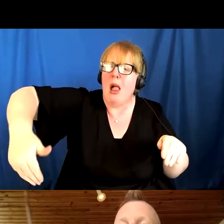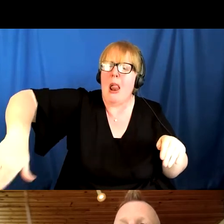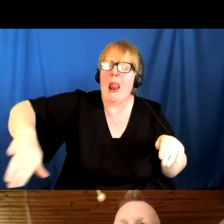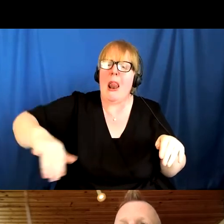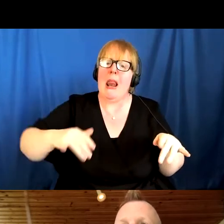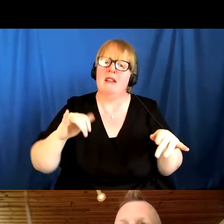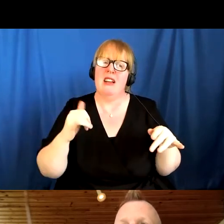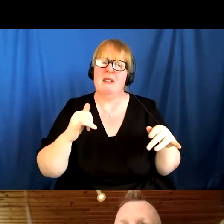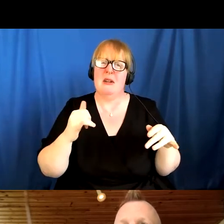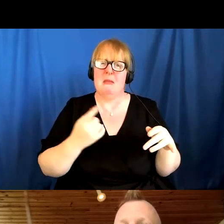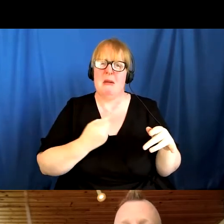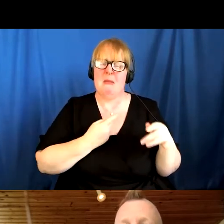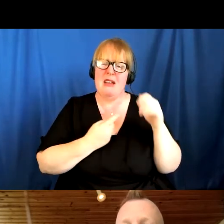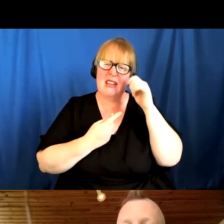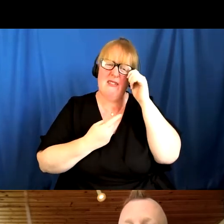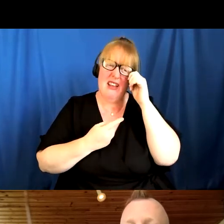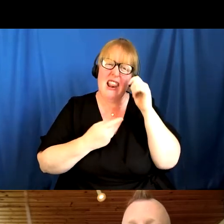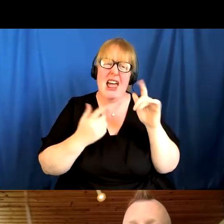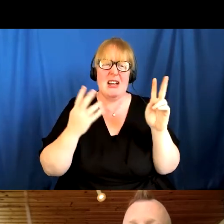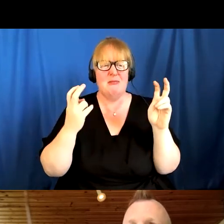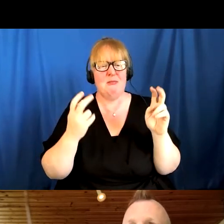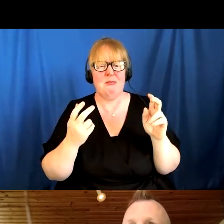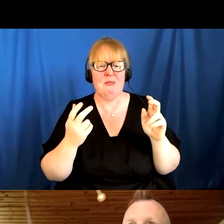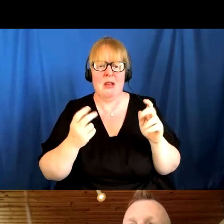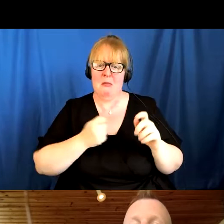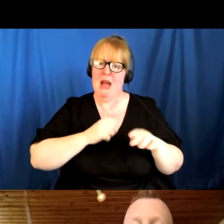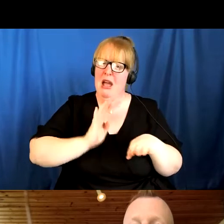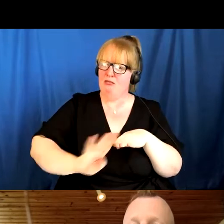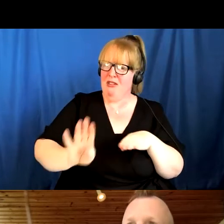as a sort of accidental by-product of working with roleplay, I think there's